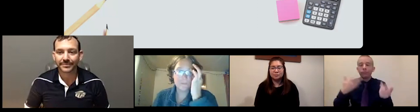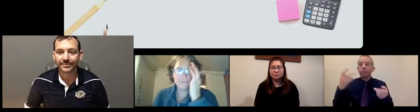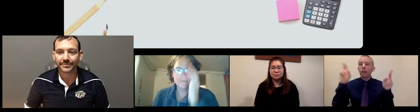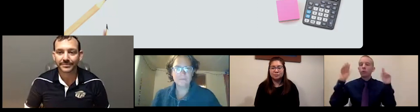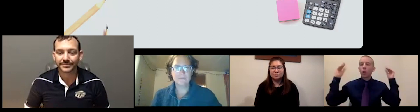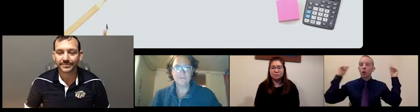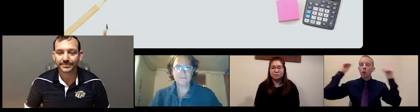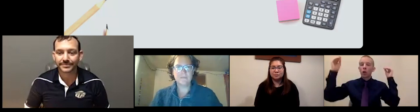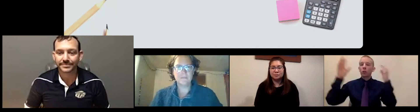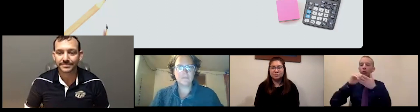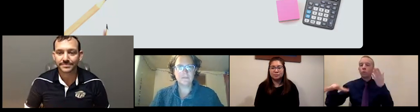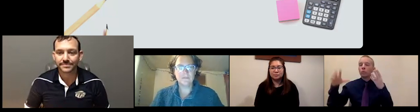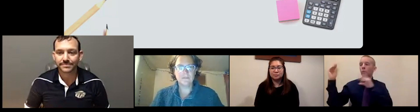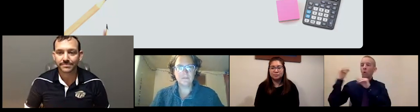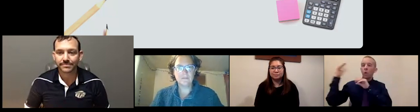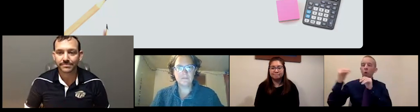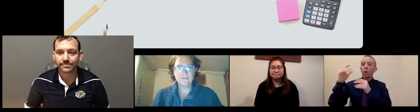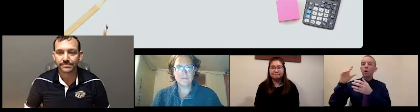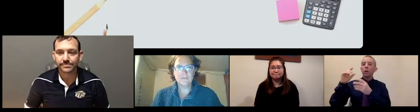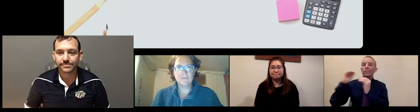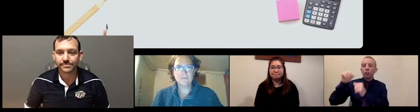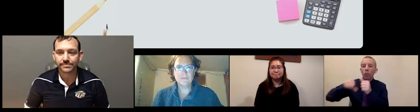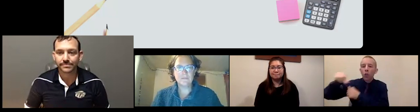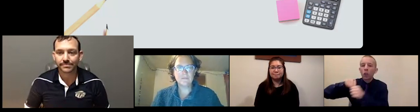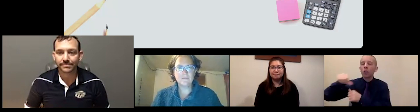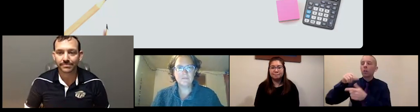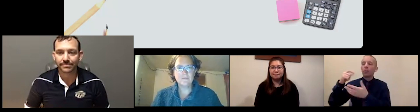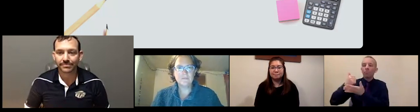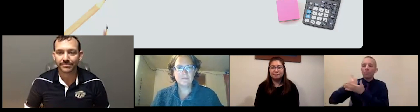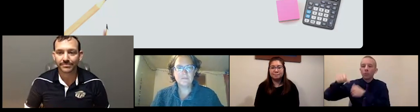Students would talk, teach each other, and support each other.